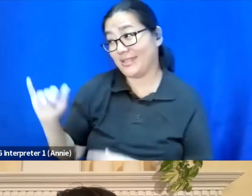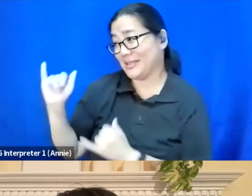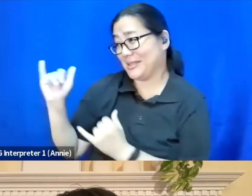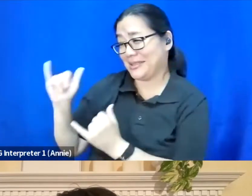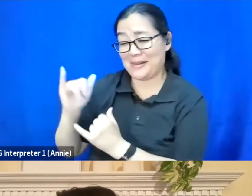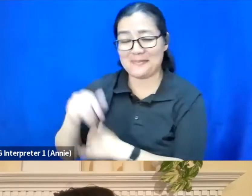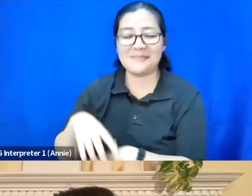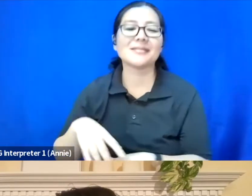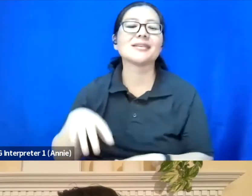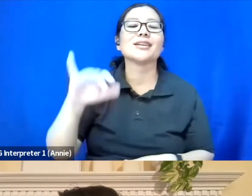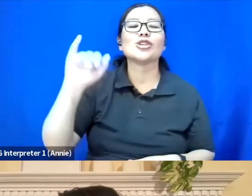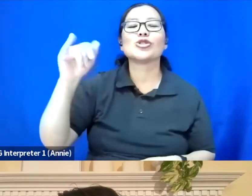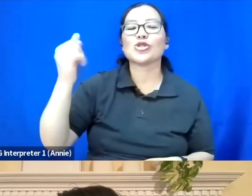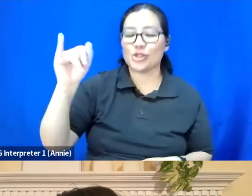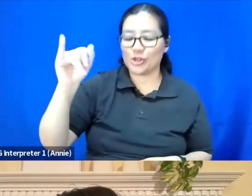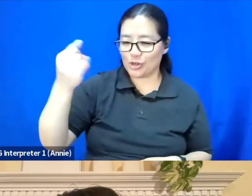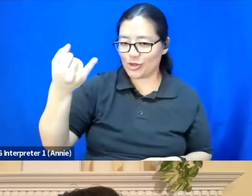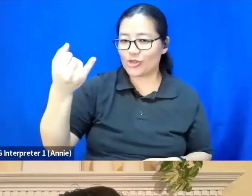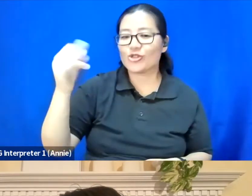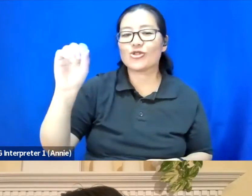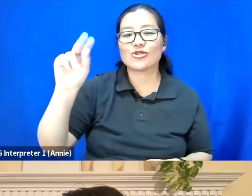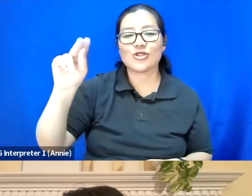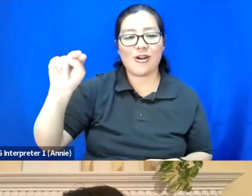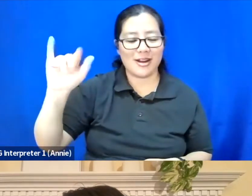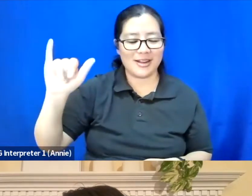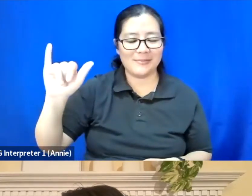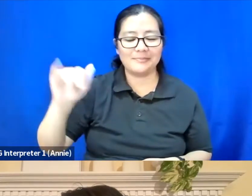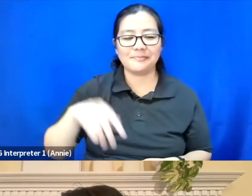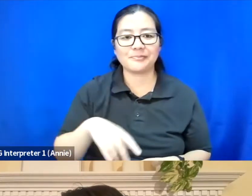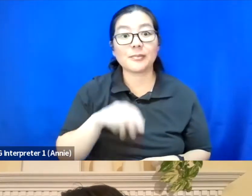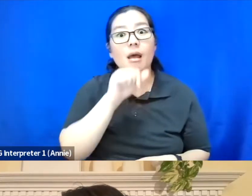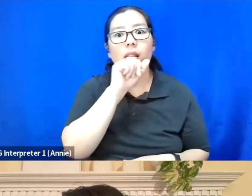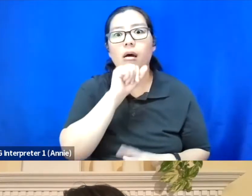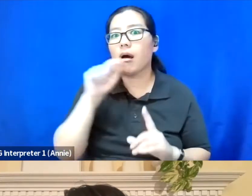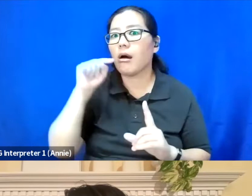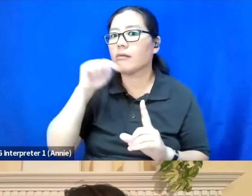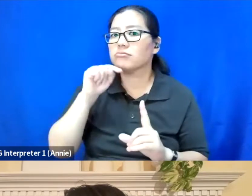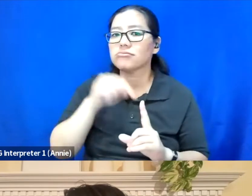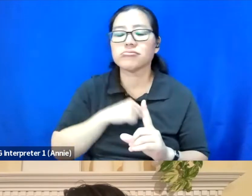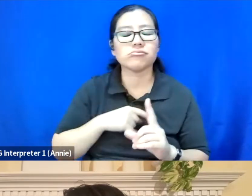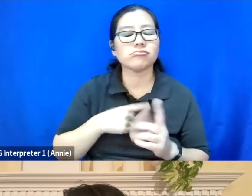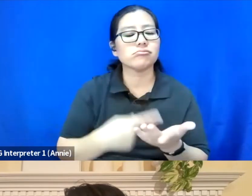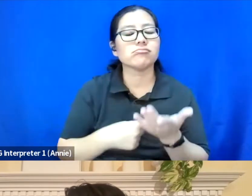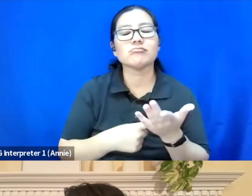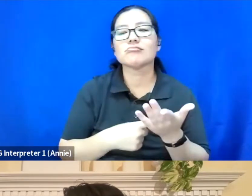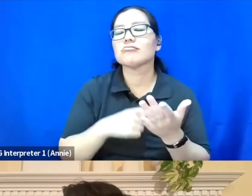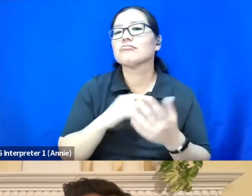And I think, like, ostensibly, Stephanie, your book is about complex PTSD, and Esme,